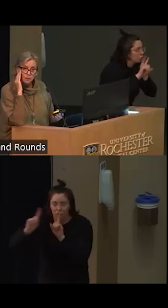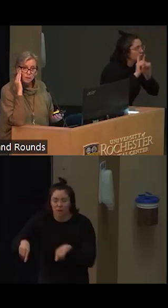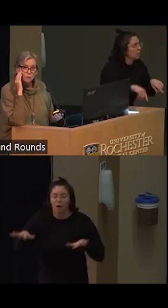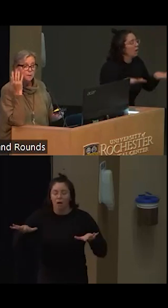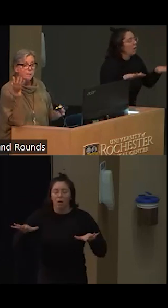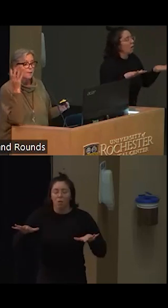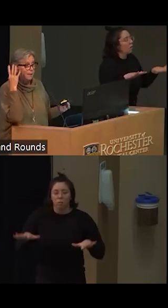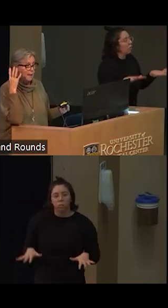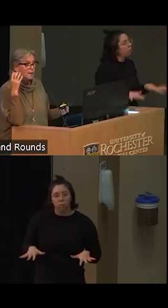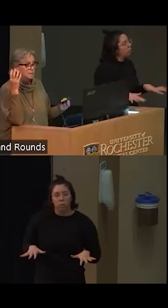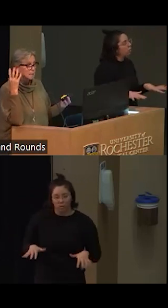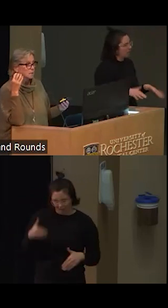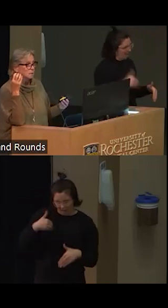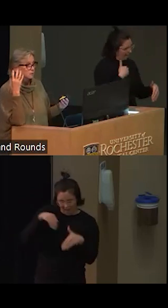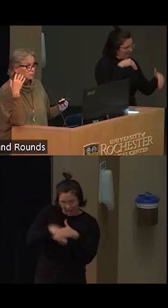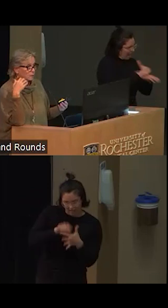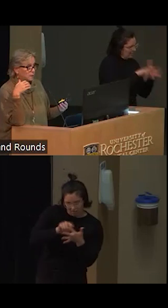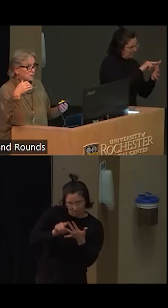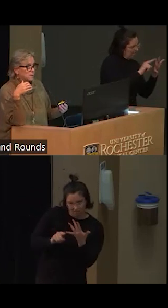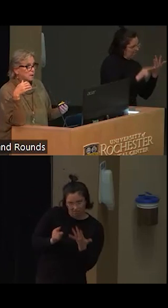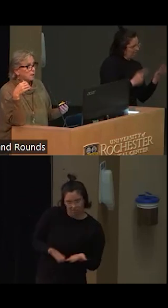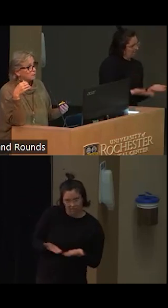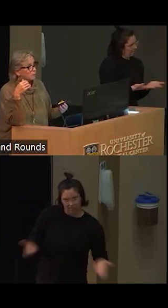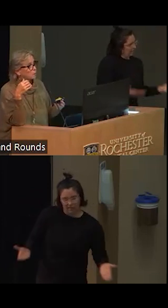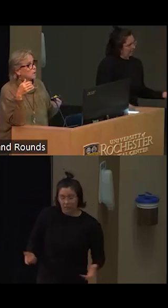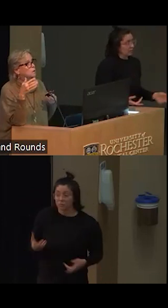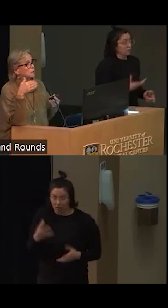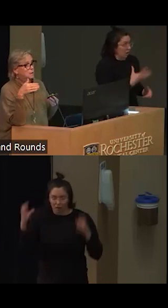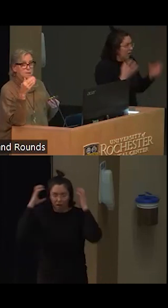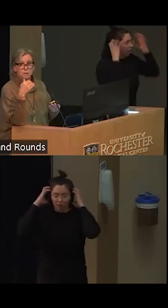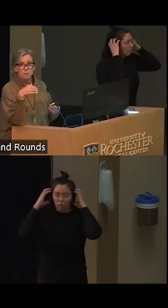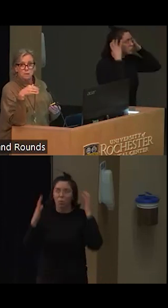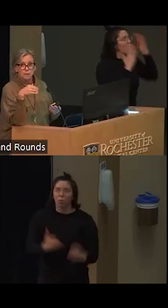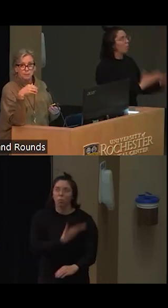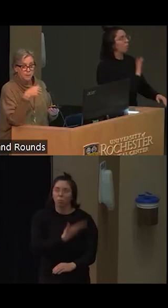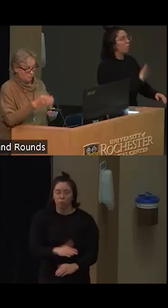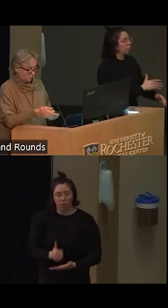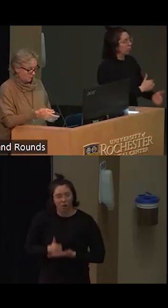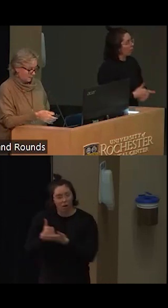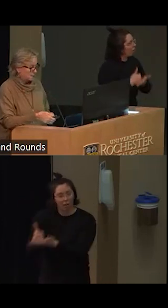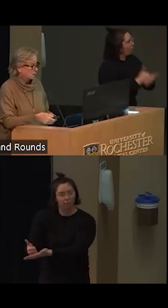experienced by having access to this of these headphones to listen to music so that's another